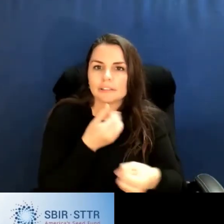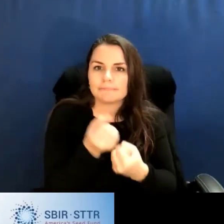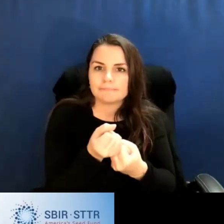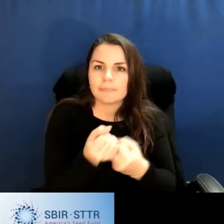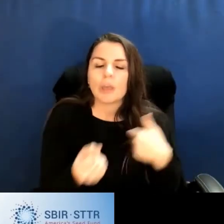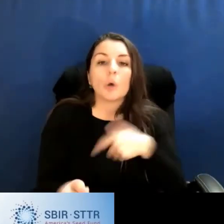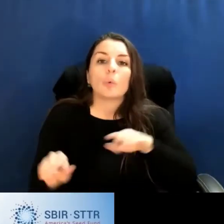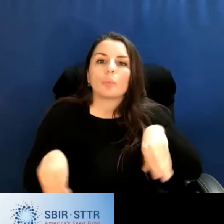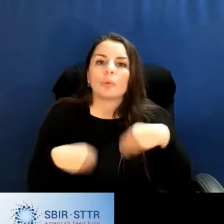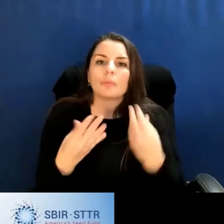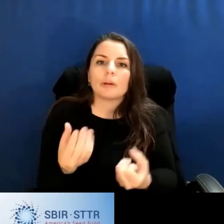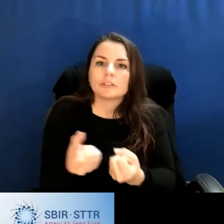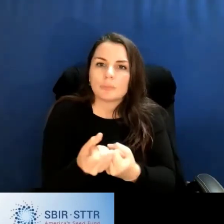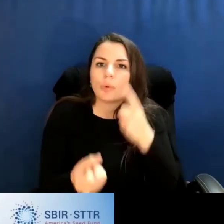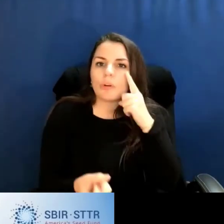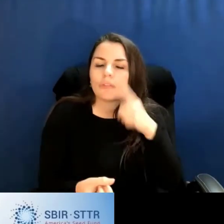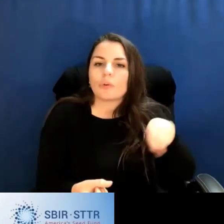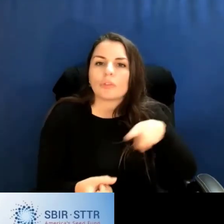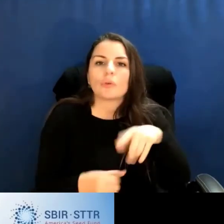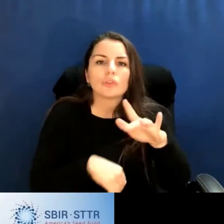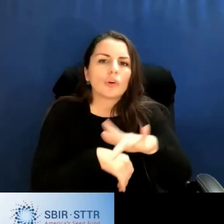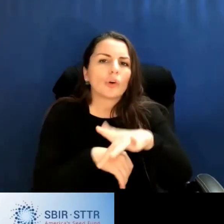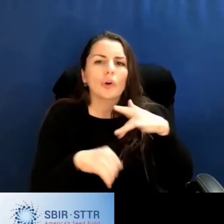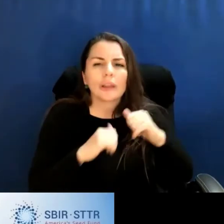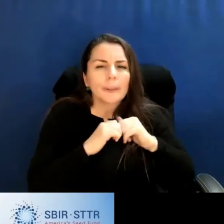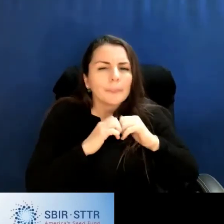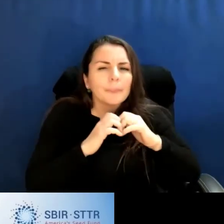to early small businesses within the United States.